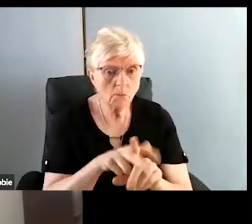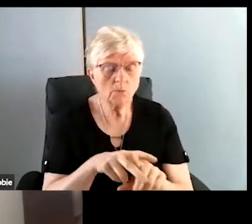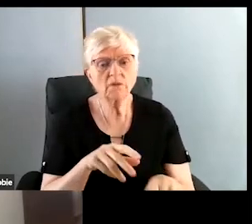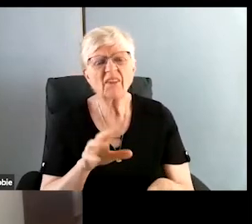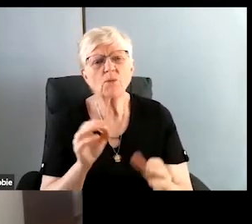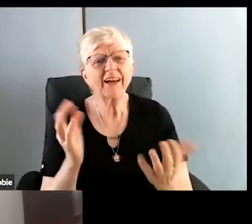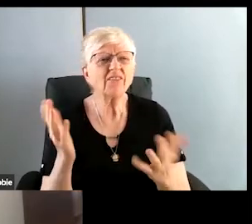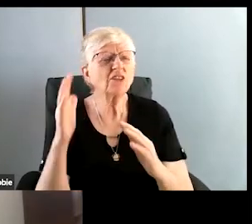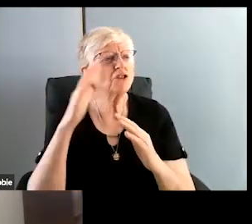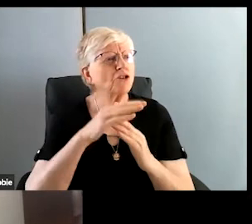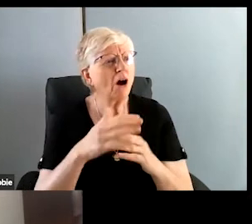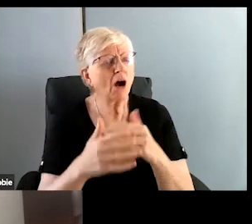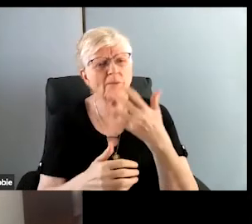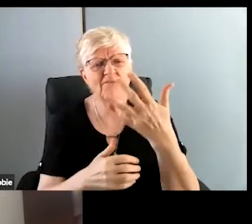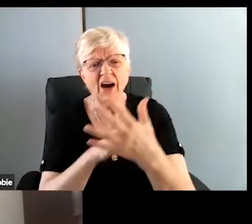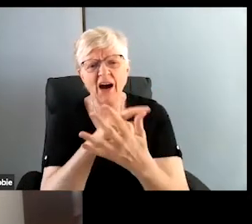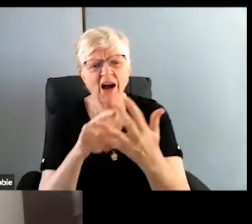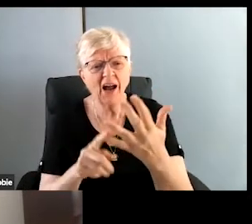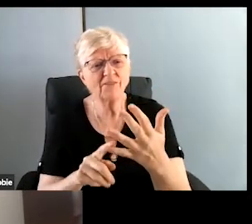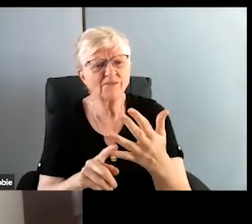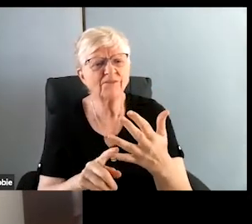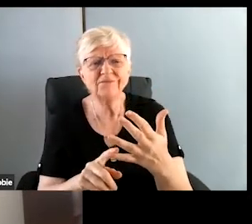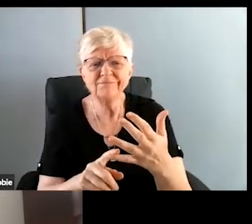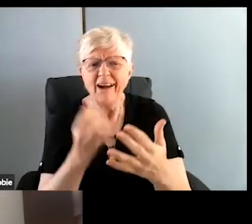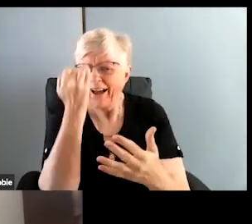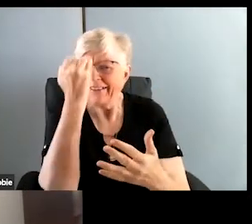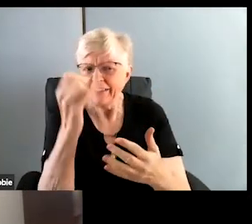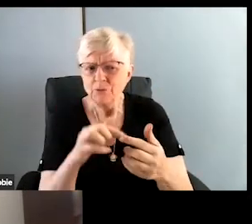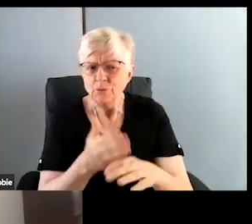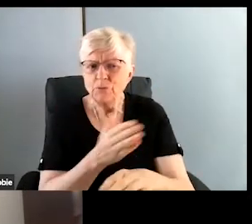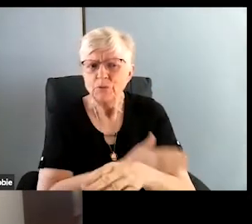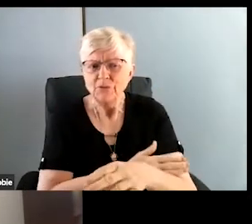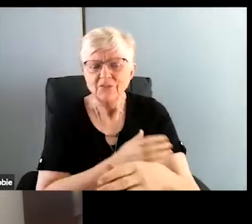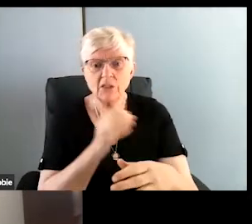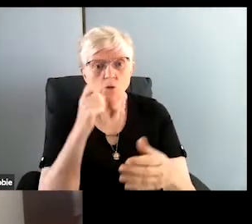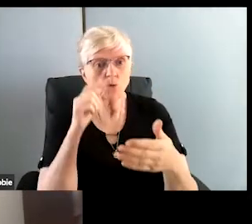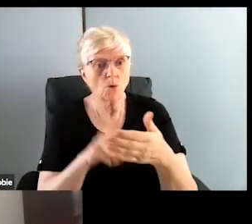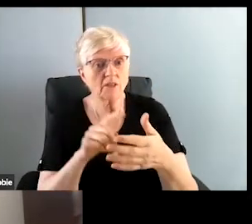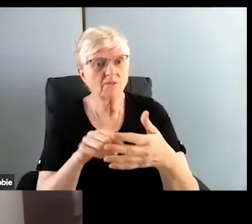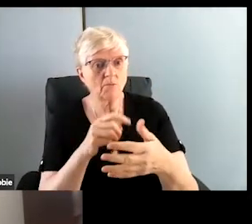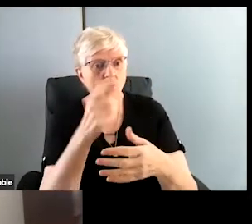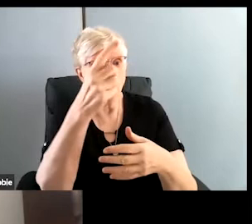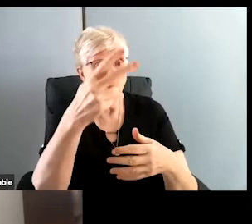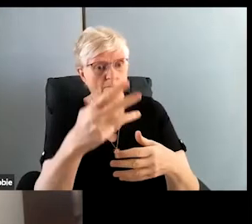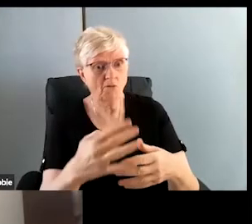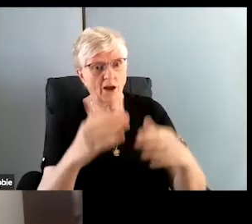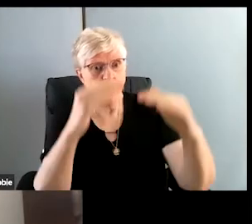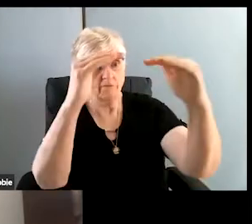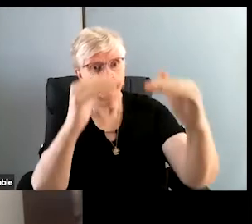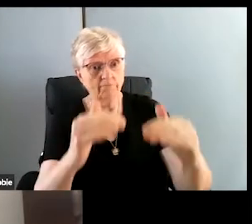LIST OF IMPROVEMENTS THAT COULD BE MADE. COULD BE MADE. AND YOU'LL SEE FROM THE FIVE AND YOU'LL SEE FROM THE FIVE LISTED HERE THAT THERE'S A LOT LISTED HERE THAT THERE'S A LOT OF OVERLAP